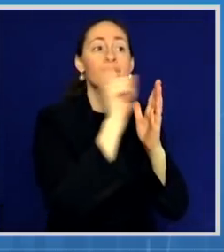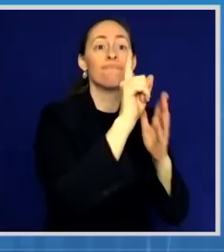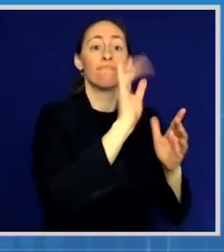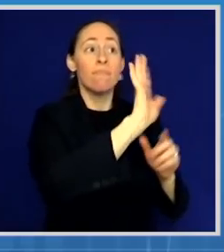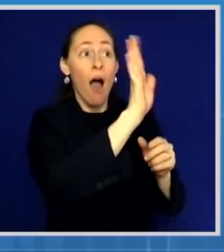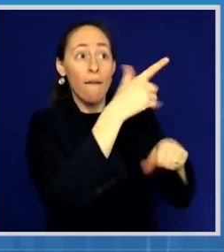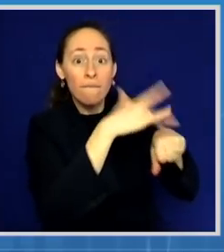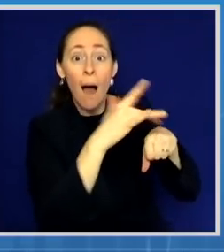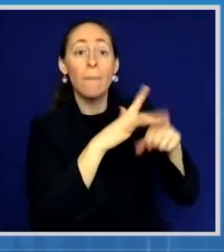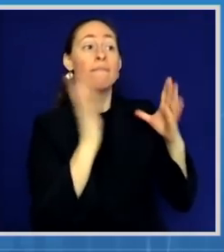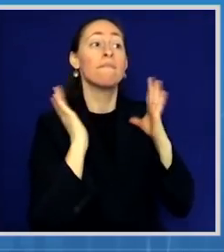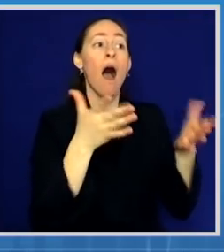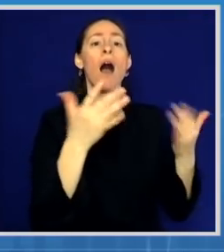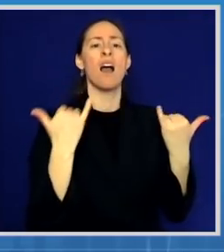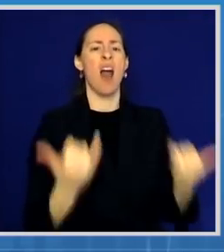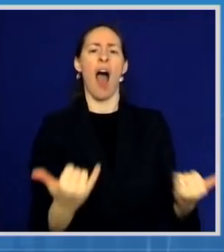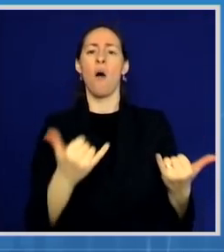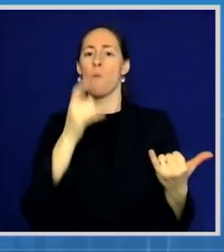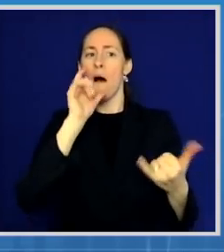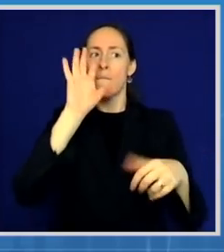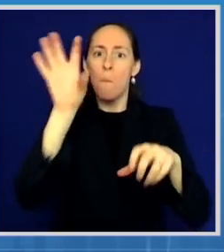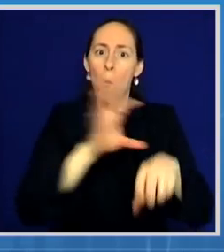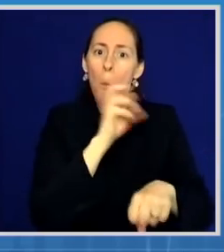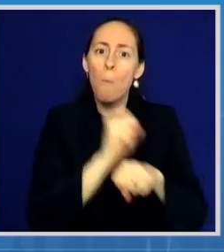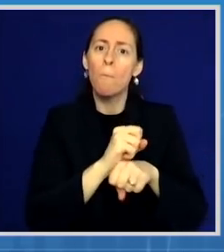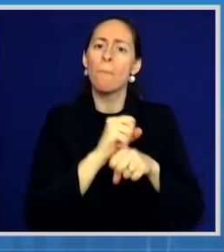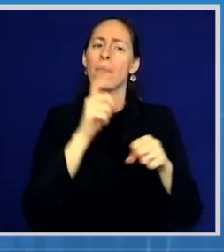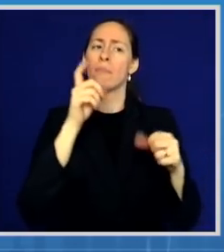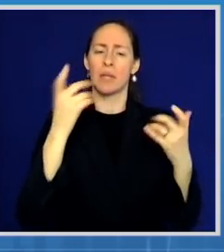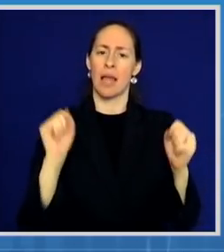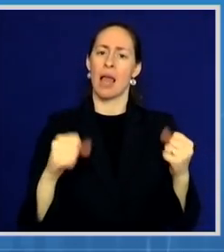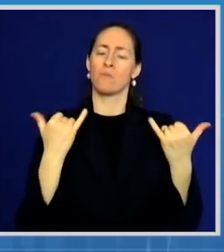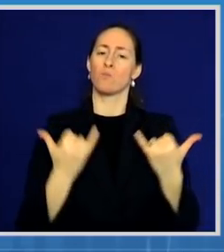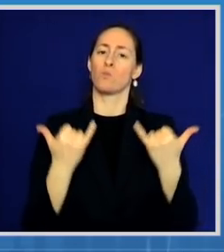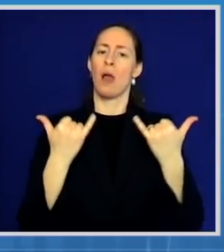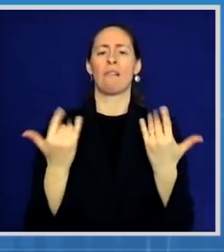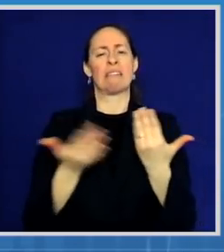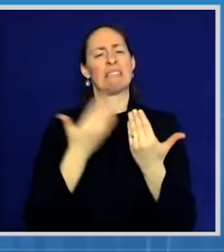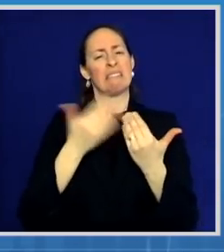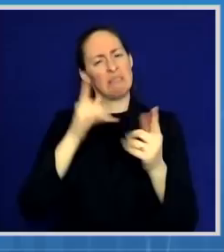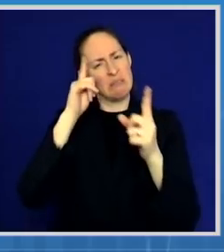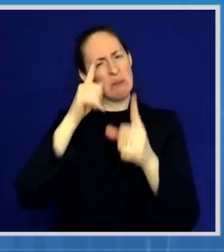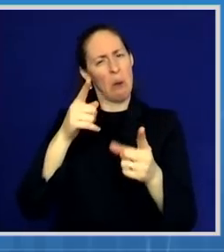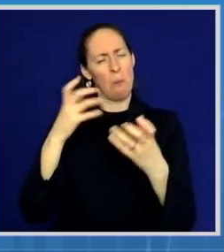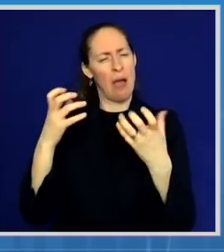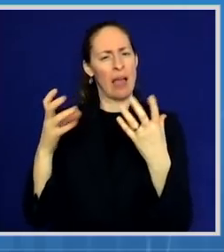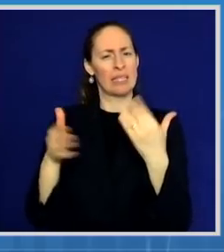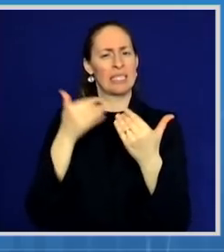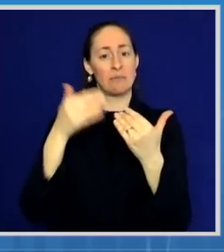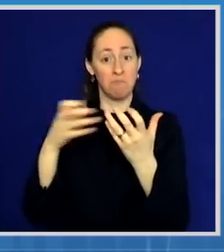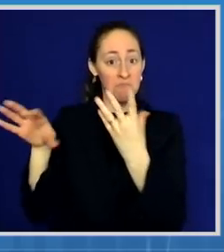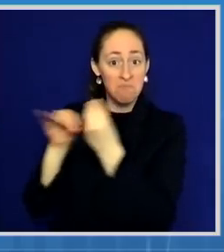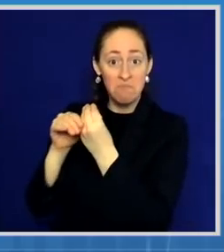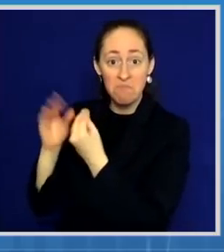making it increasingly convenient. Dr. Murthy, you might want to expand in terms of new confidence efforts